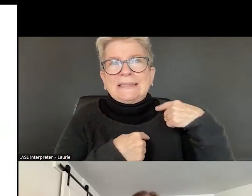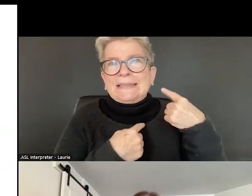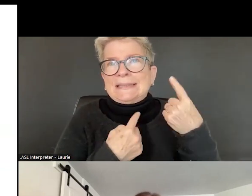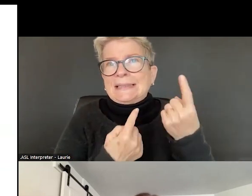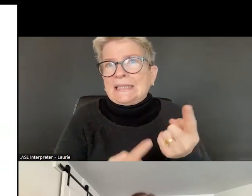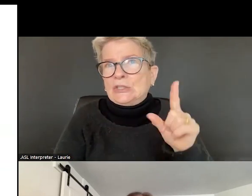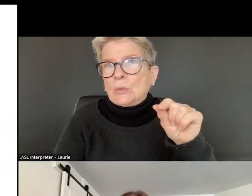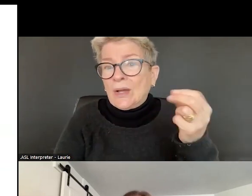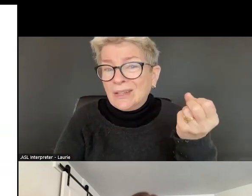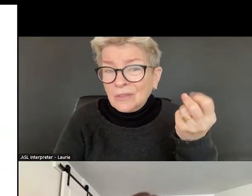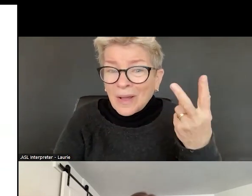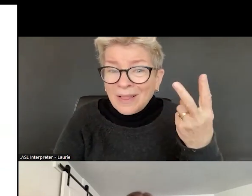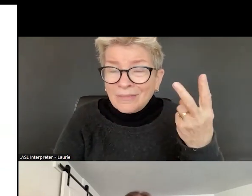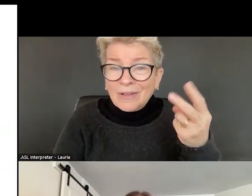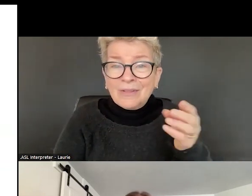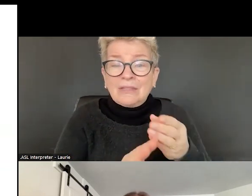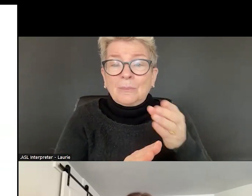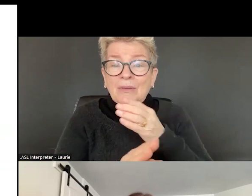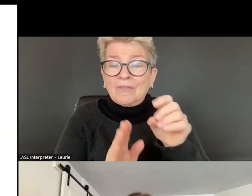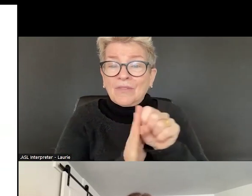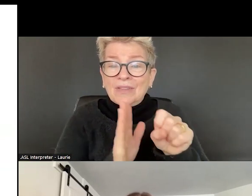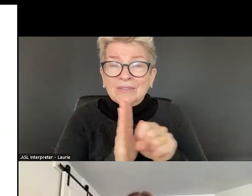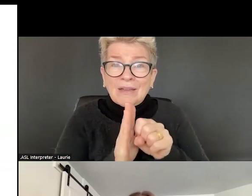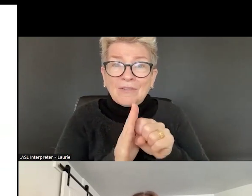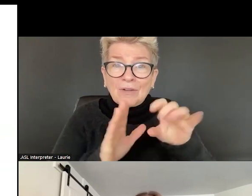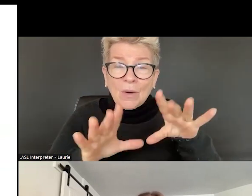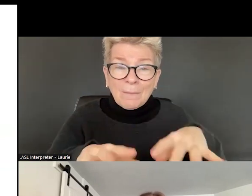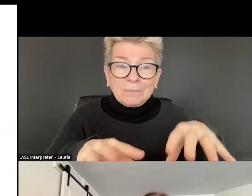since before all these states were really adopting financial education policies when